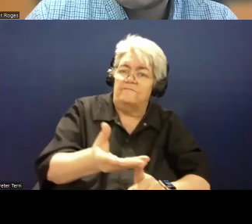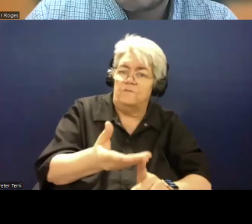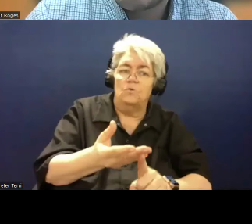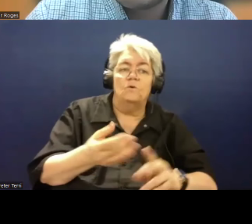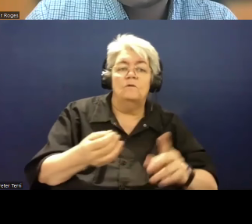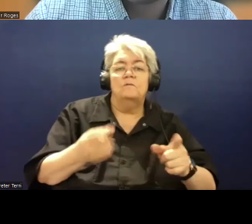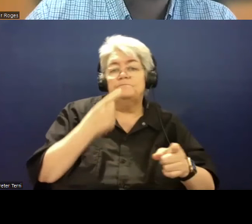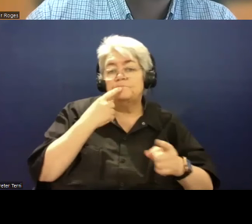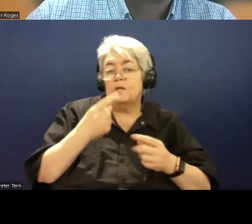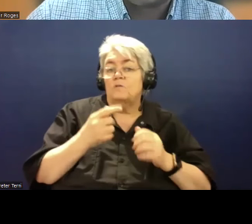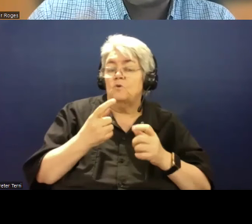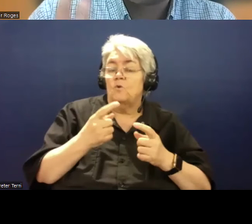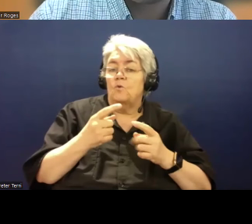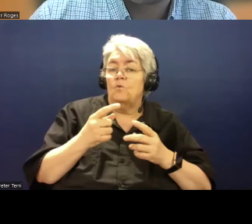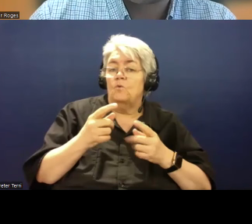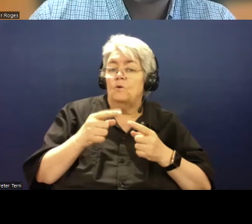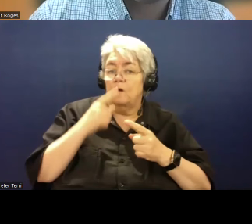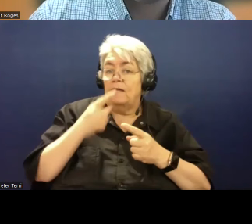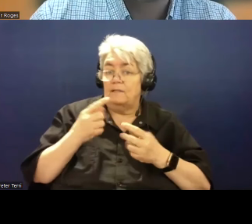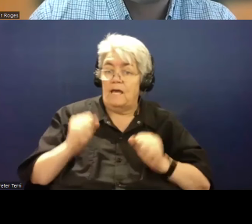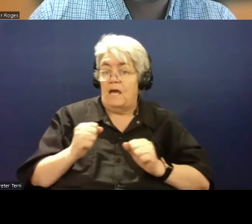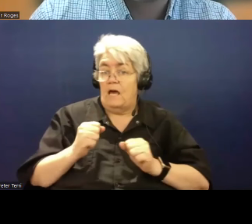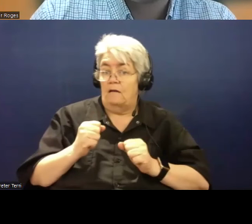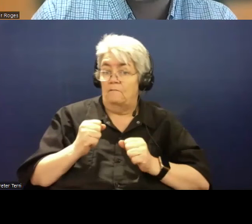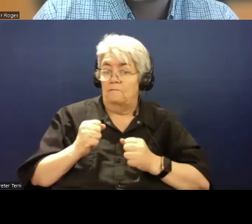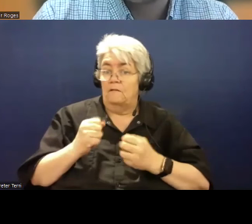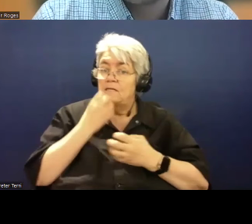MENTAL HEALTH CRISIS AND WHEN WE ARE THINKING ABOUT ENGAGEMENT